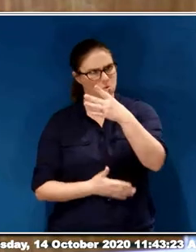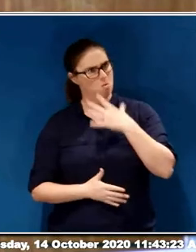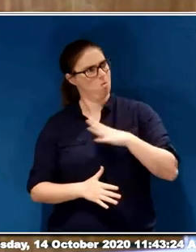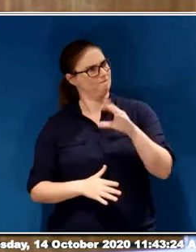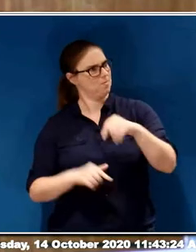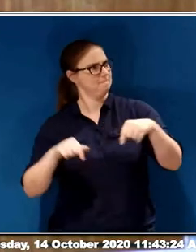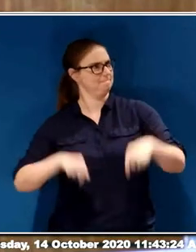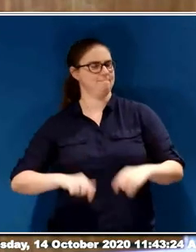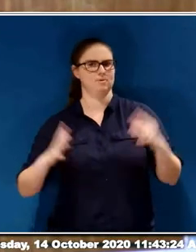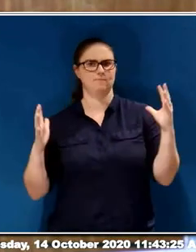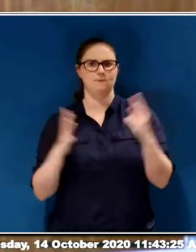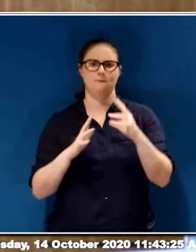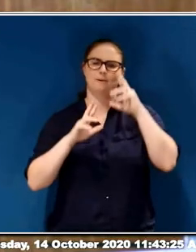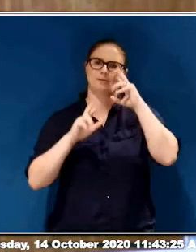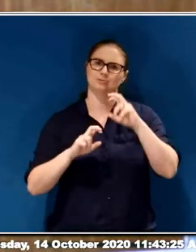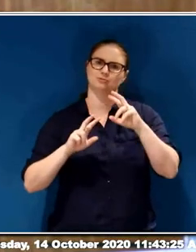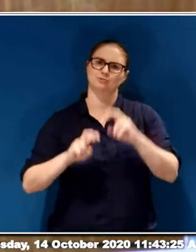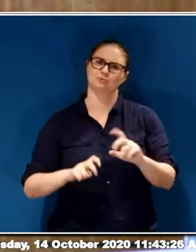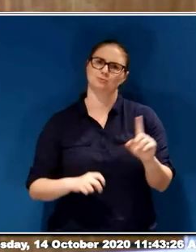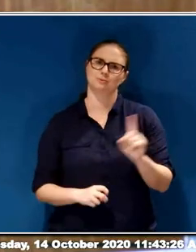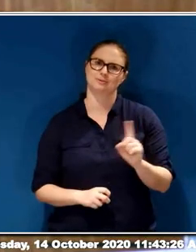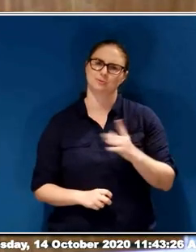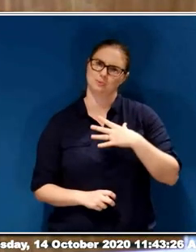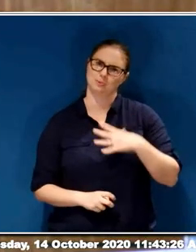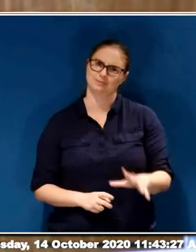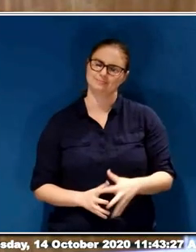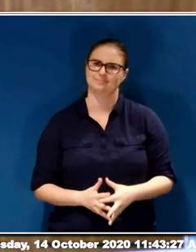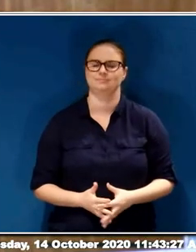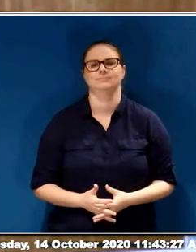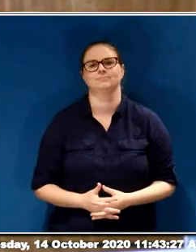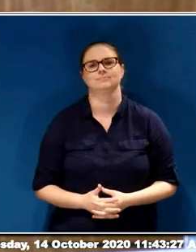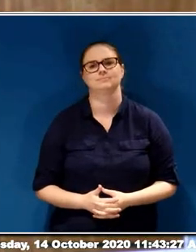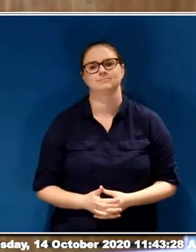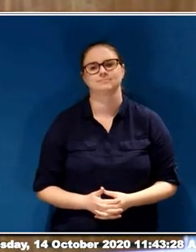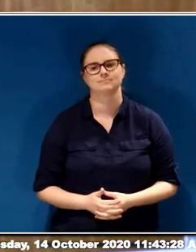I know I'm speaking on behalf of Kobe, and I think --- I guess there